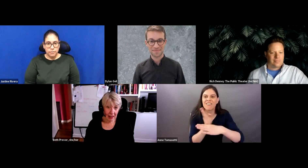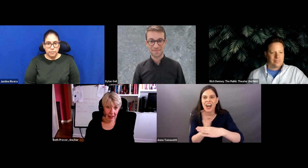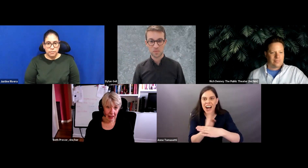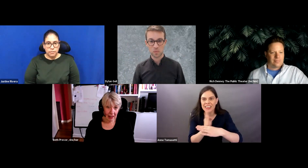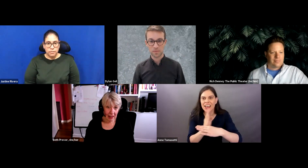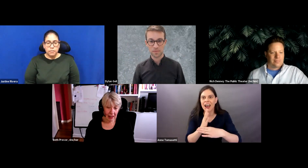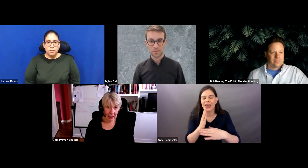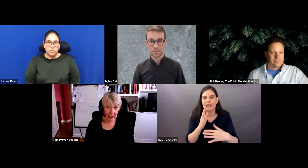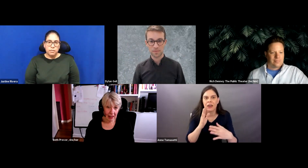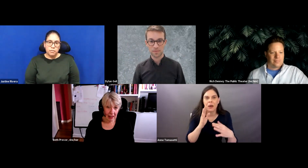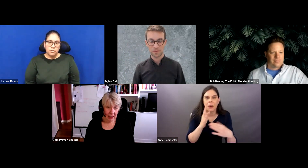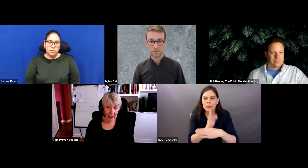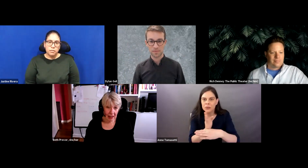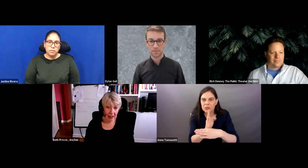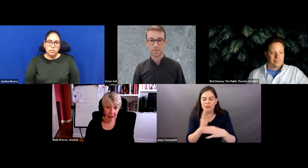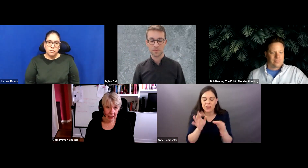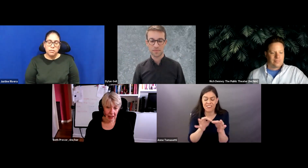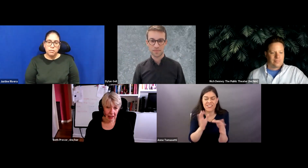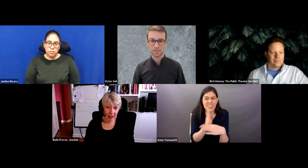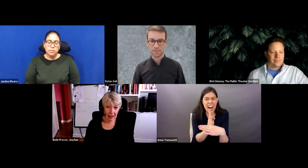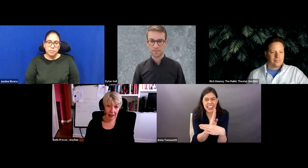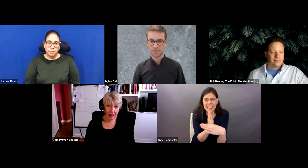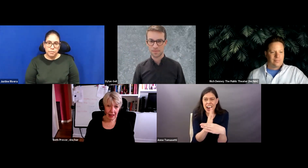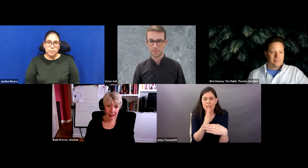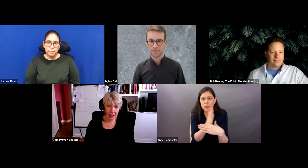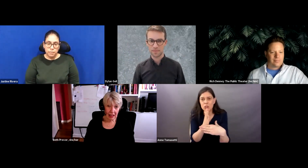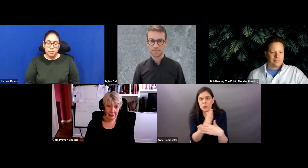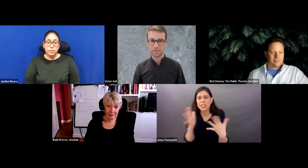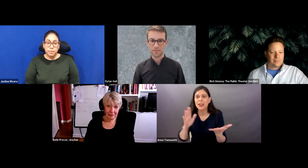wanted to mention that there's a fine line between- It's a fine